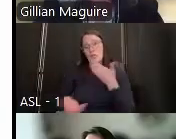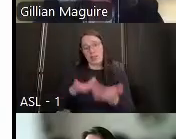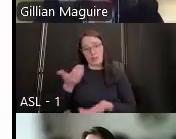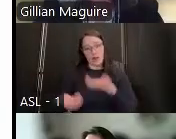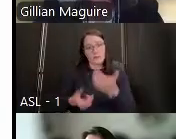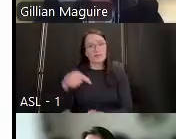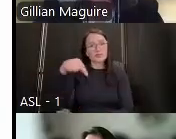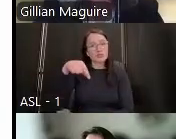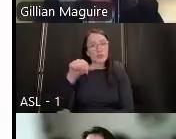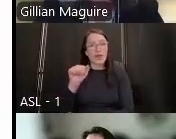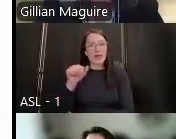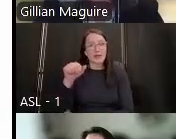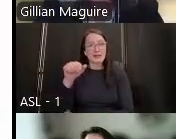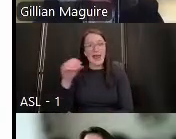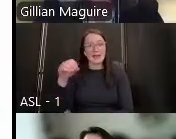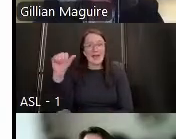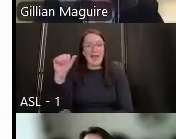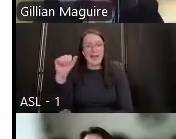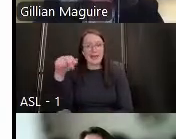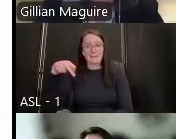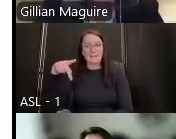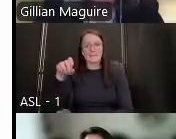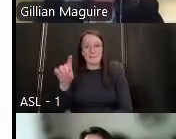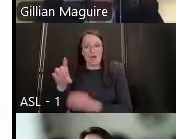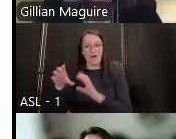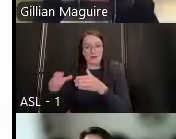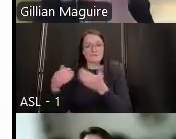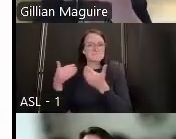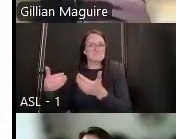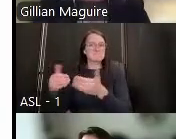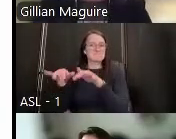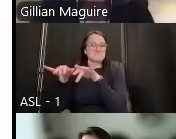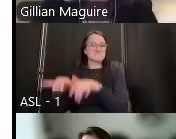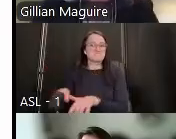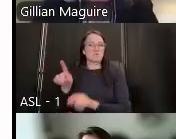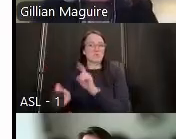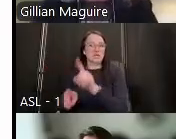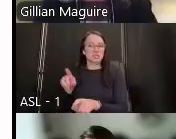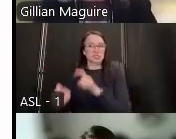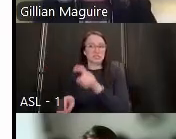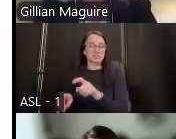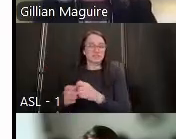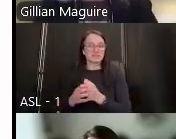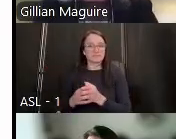and we'll answer those as we have time. Um, so feel free to submit questions through the